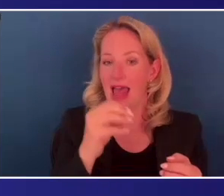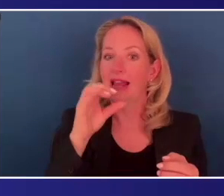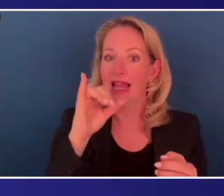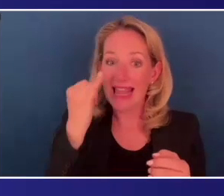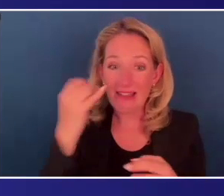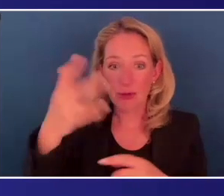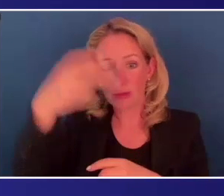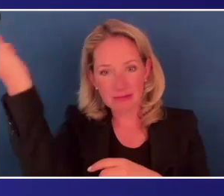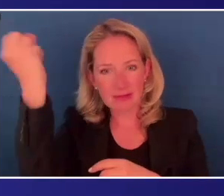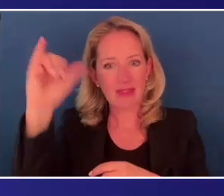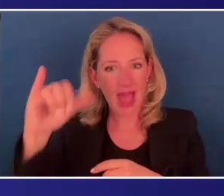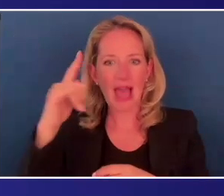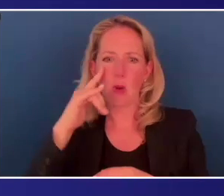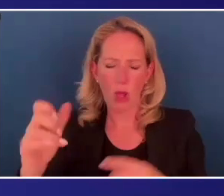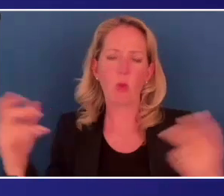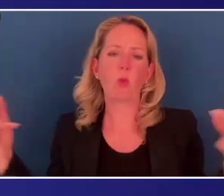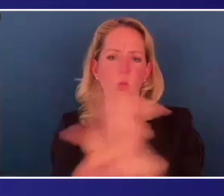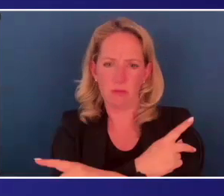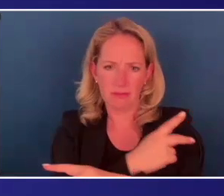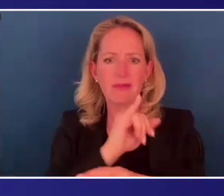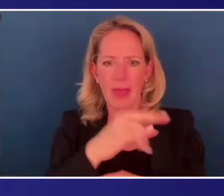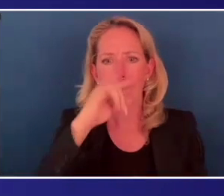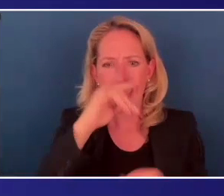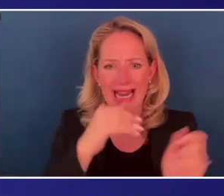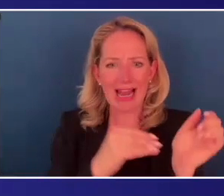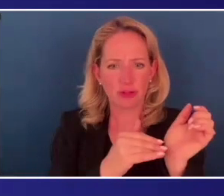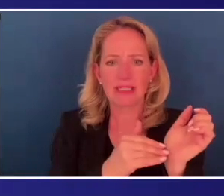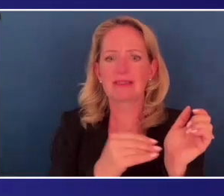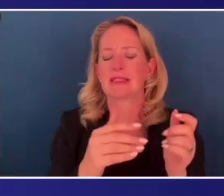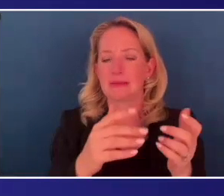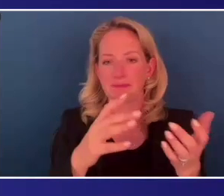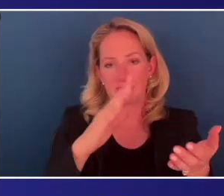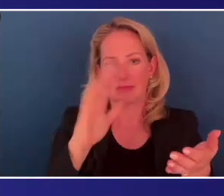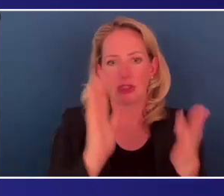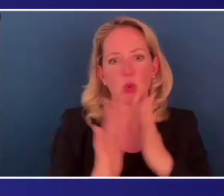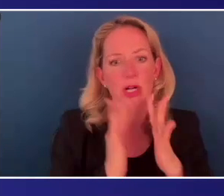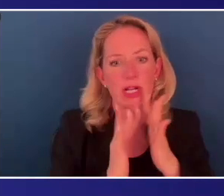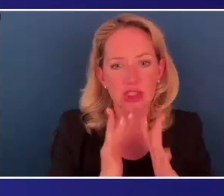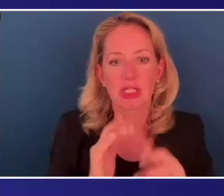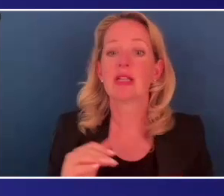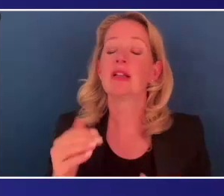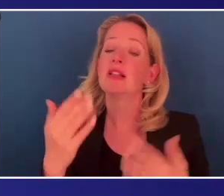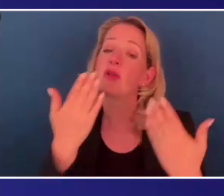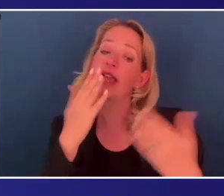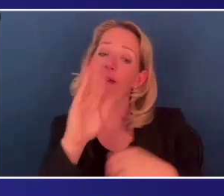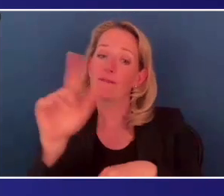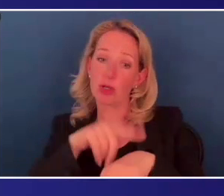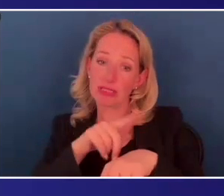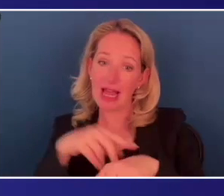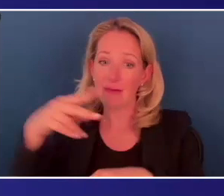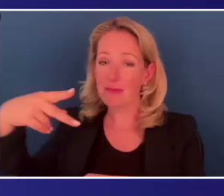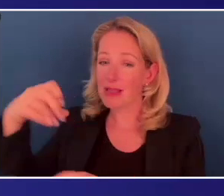So, got a little short but thank you for your time and obviously the KLSA program has been a huge benefit to myself and many other veterans.